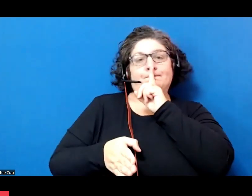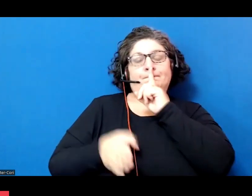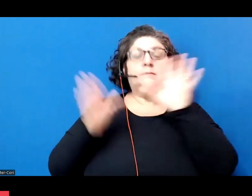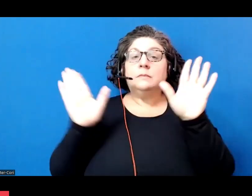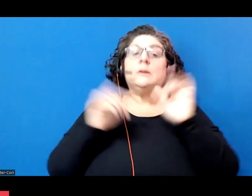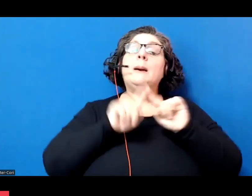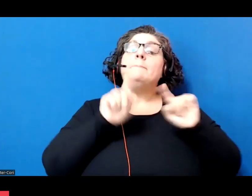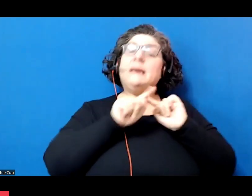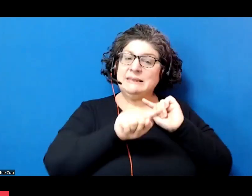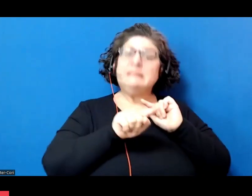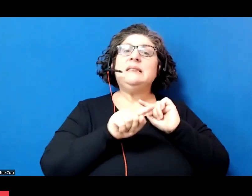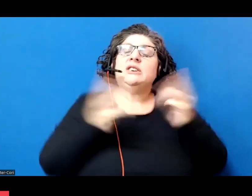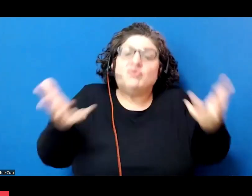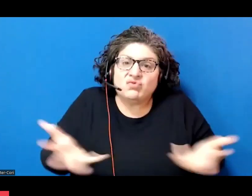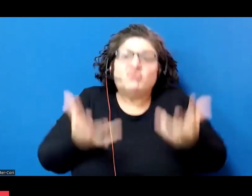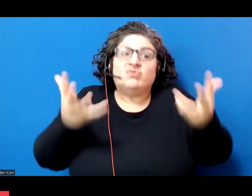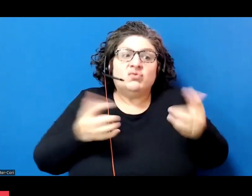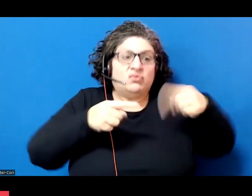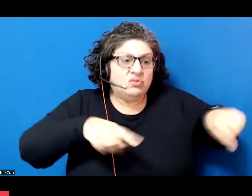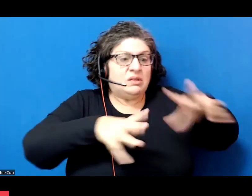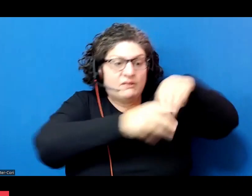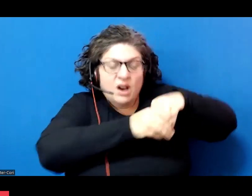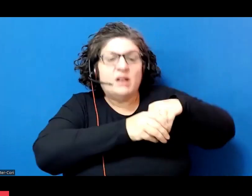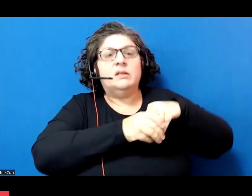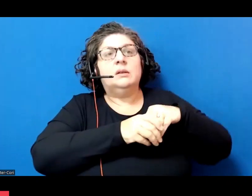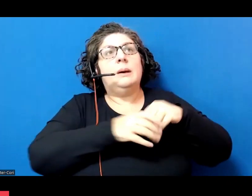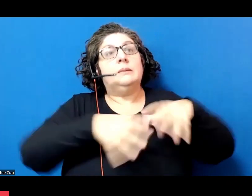But he certainly urged his colleagues on the Court to take up the issue.